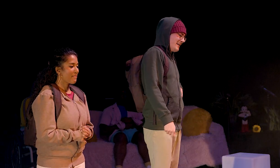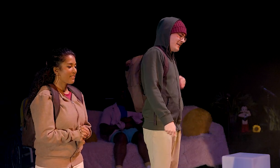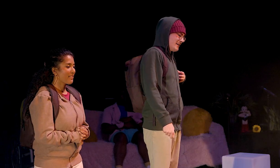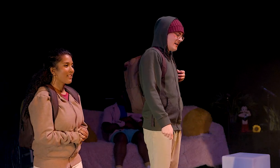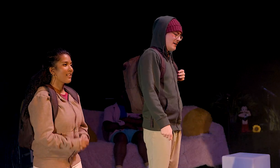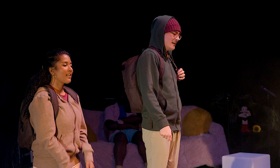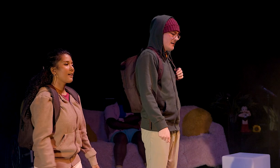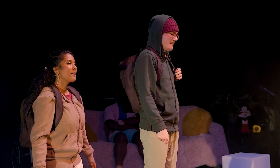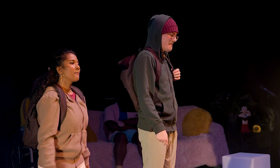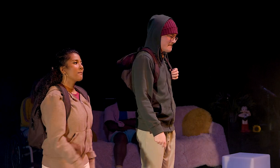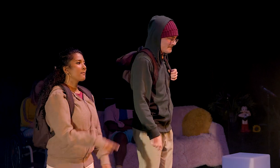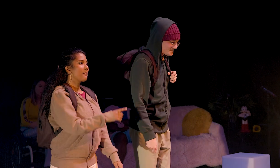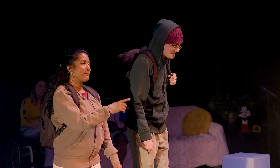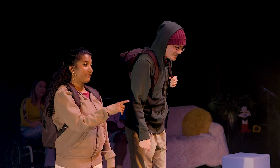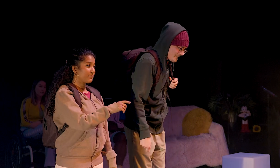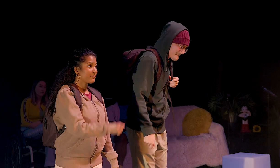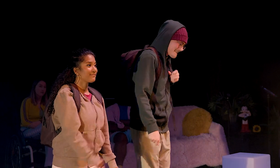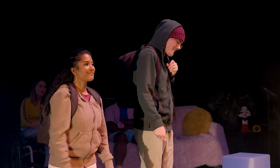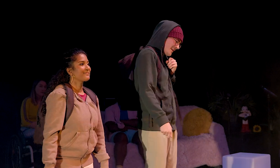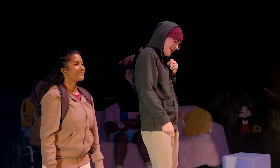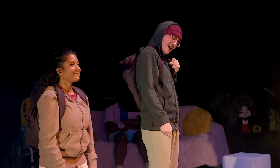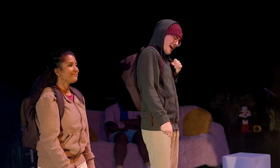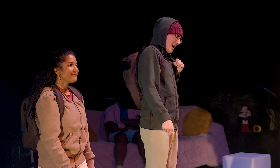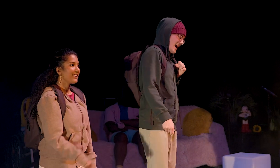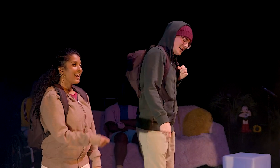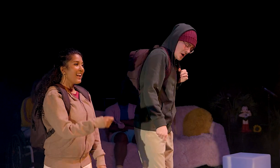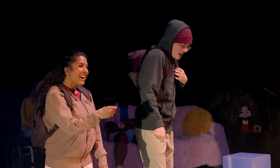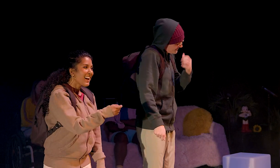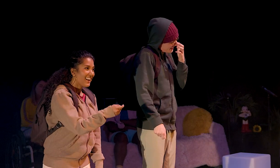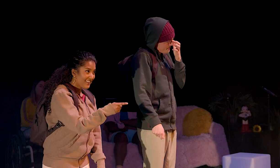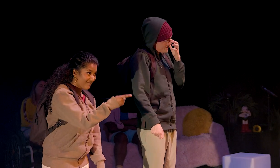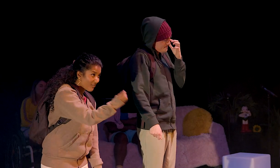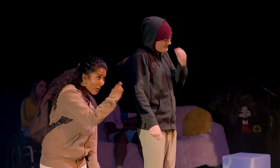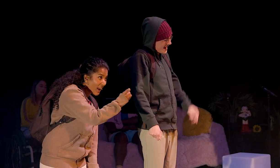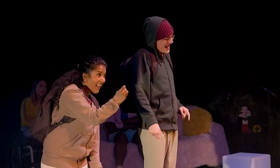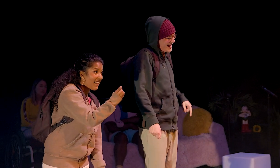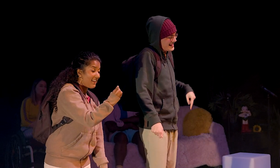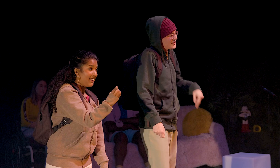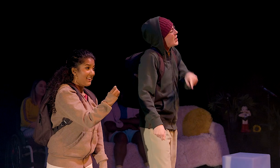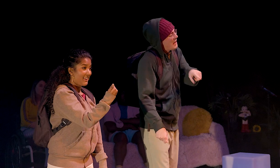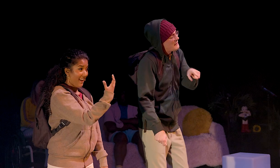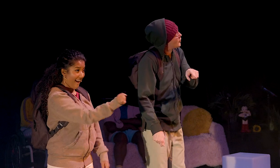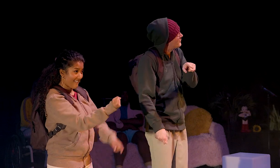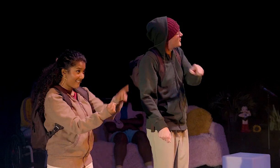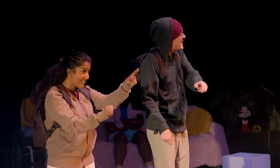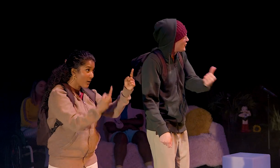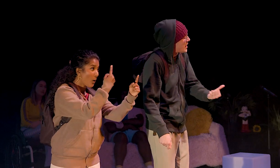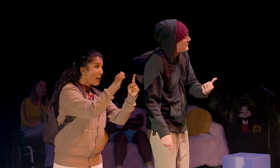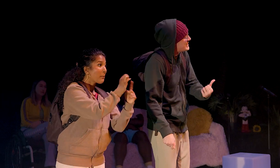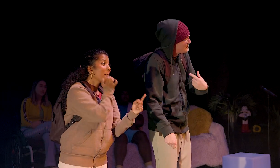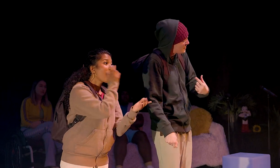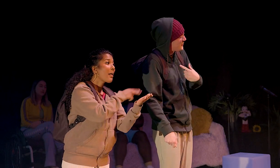Um you know what? Is it um... Is it okay if I just take a jar of peanut butter for